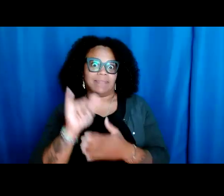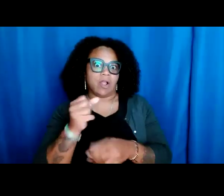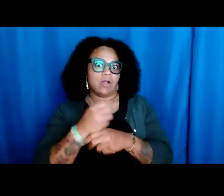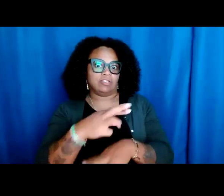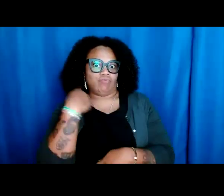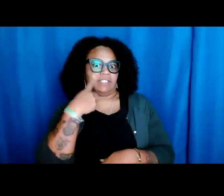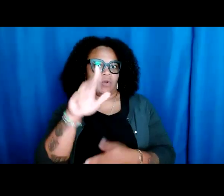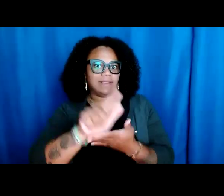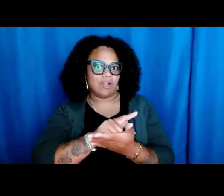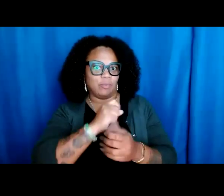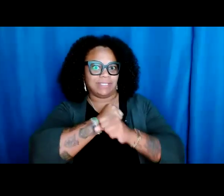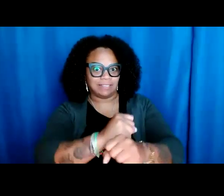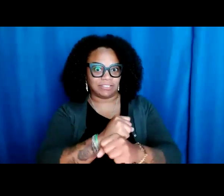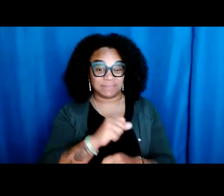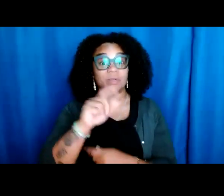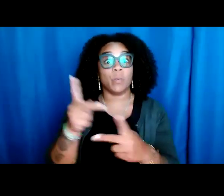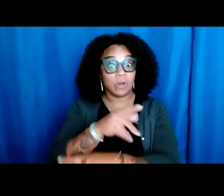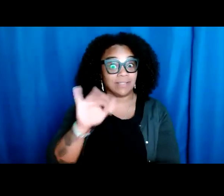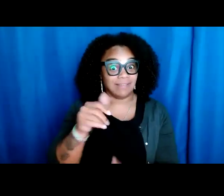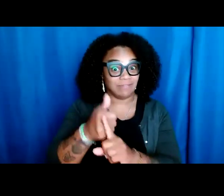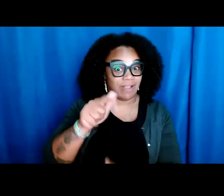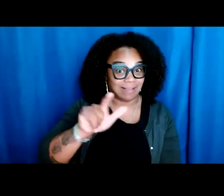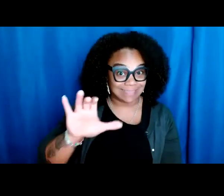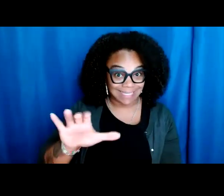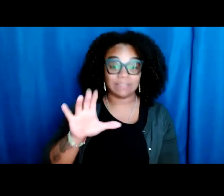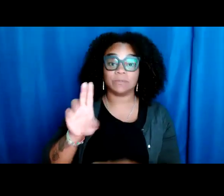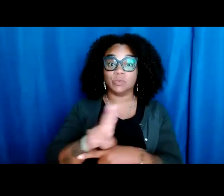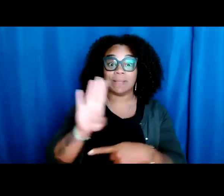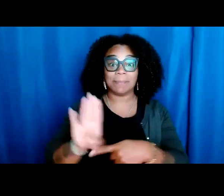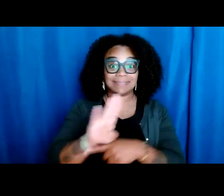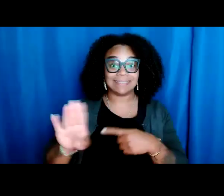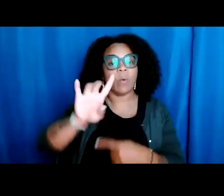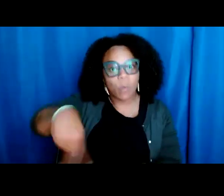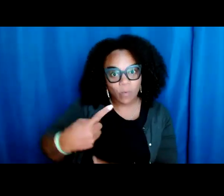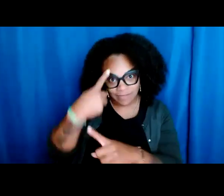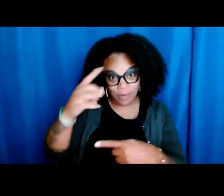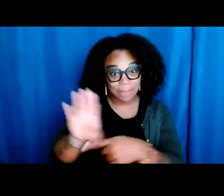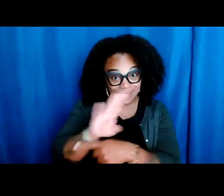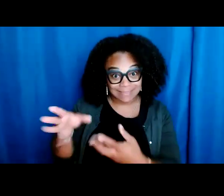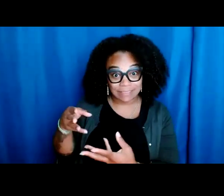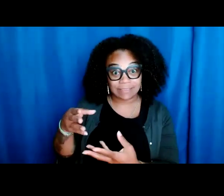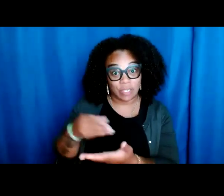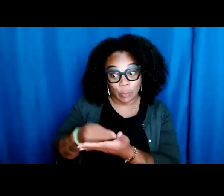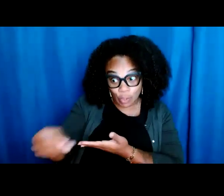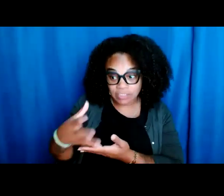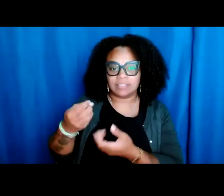So, use your business bank account strictly for business purchases and deposits.